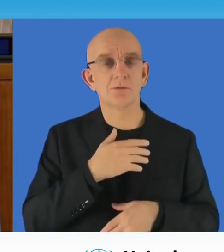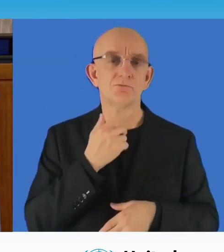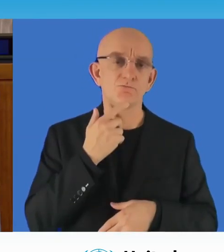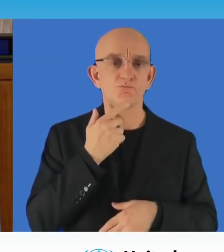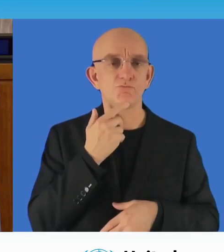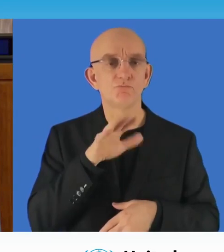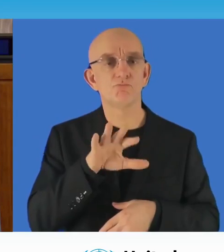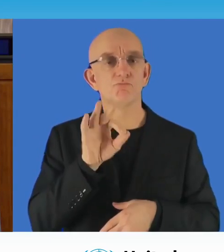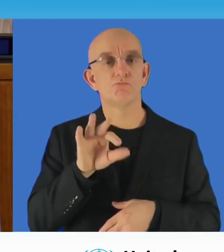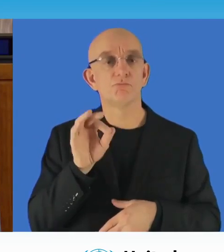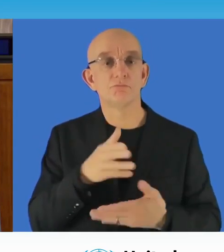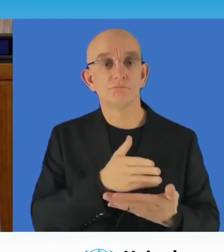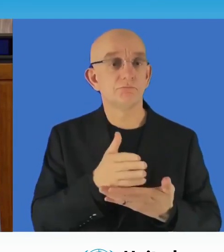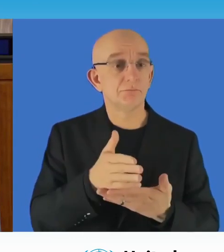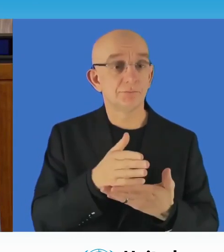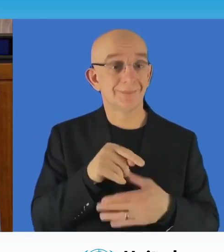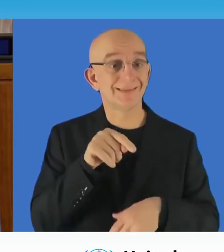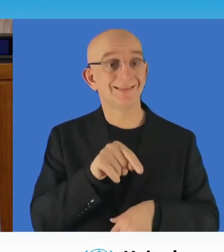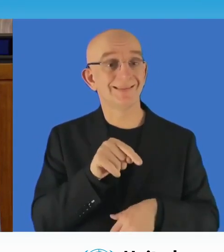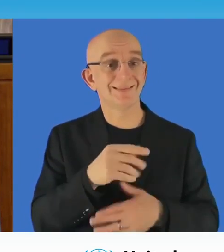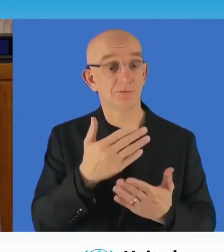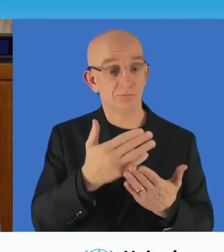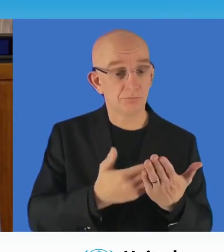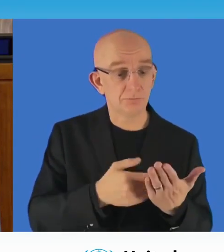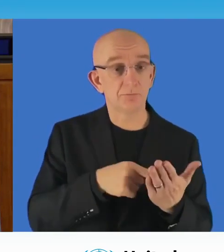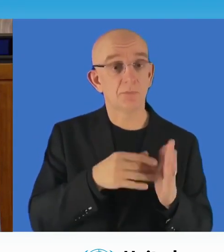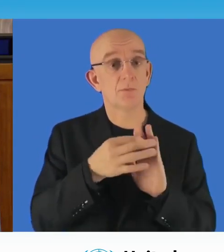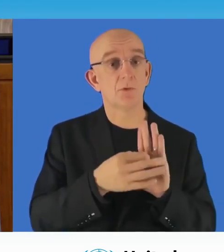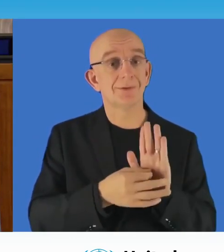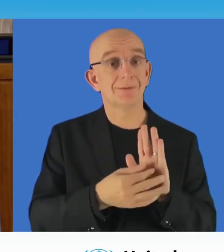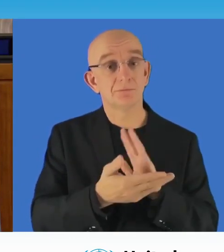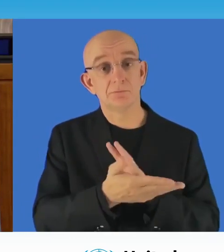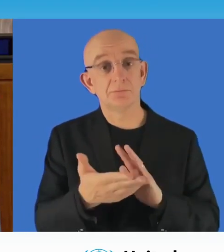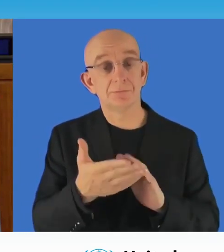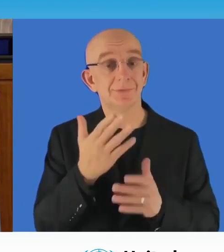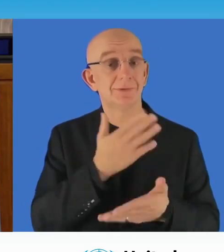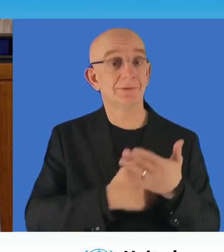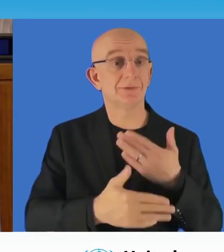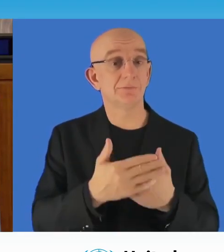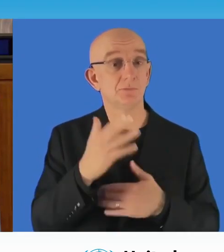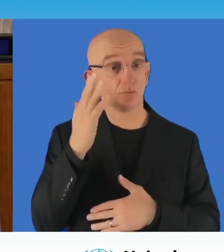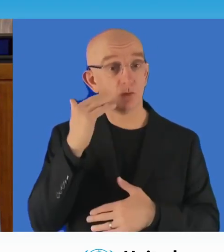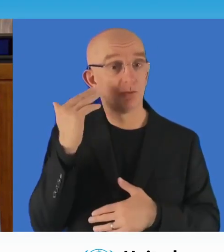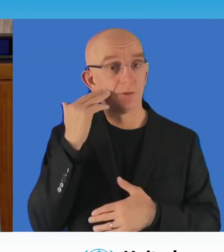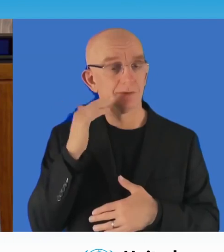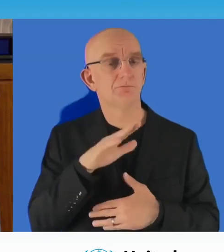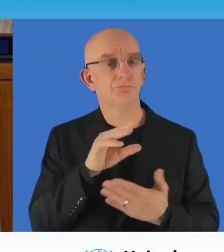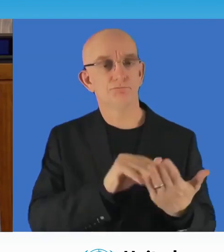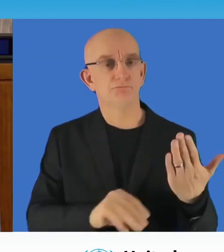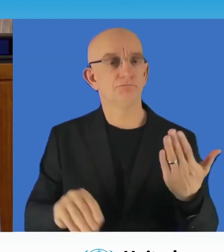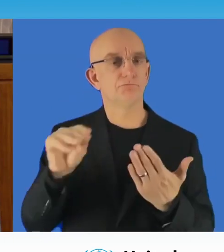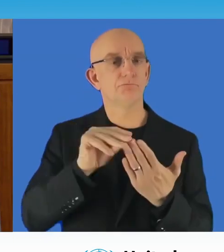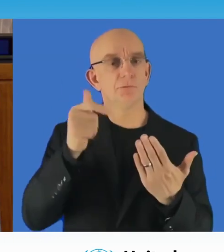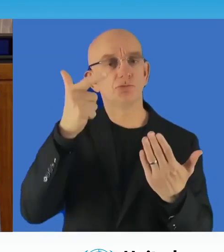the Korean government prioritizes reflecting the experiences and voices of person with disability